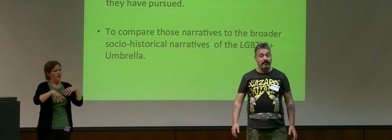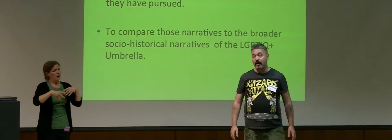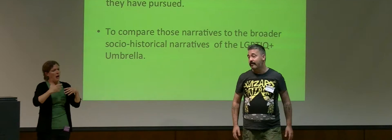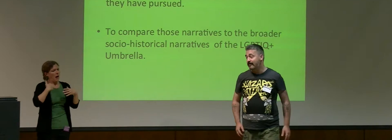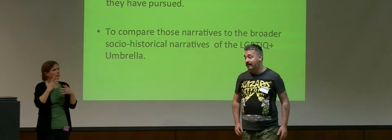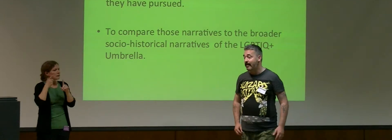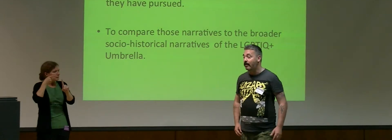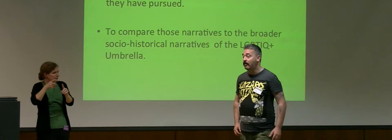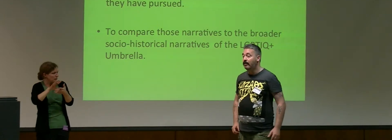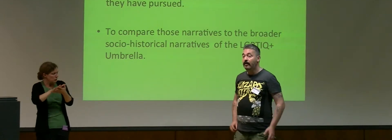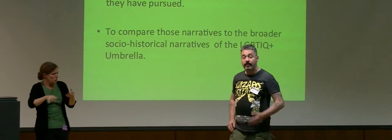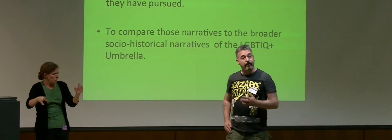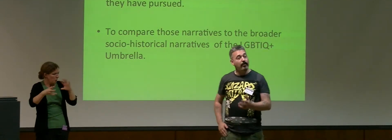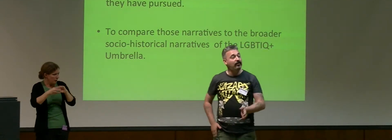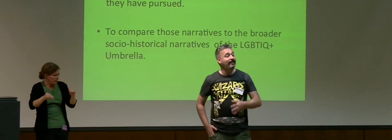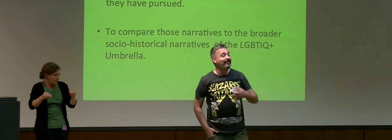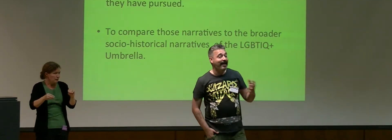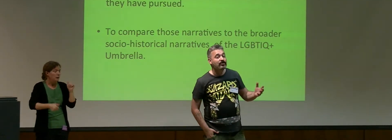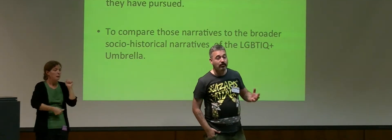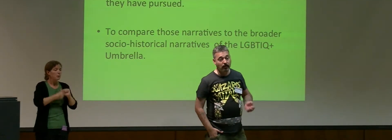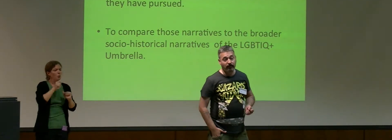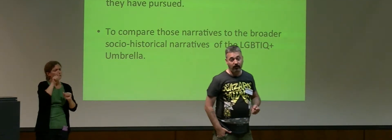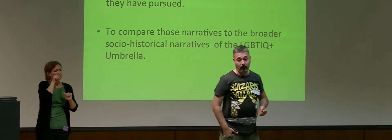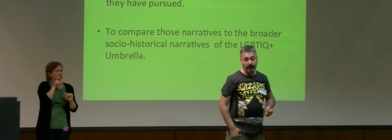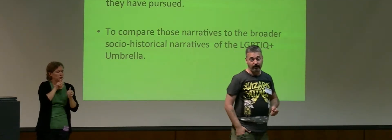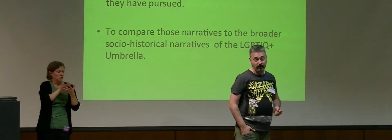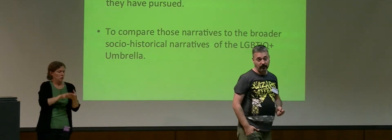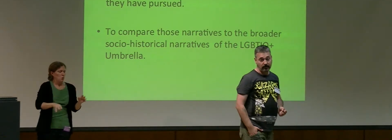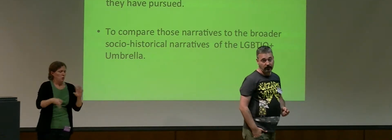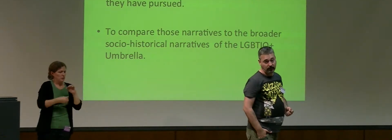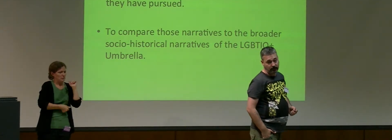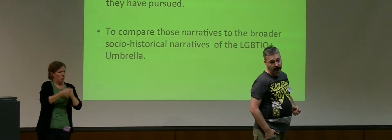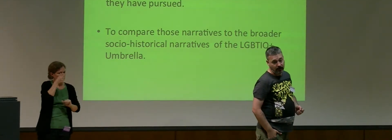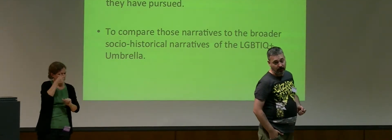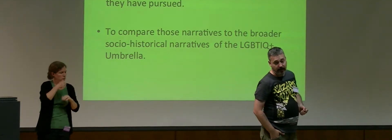it likes to tell. They are mostly sexual stories,